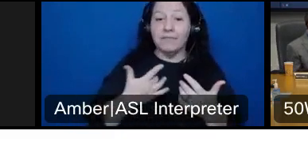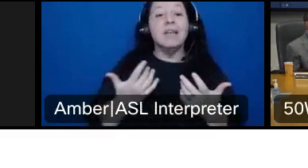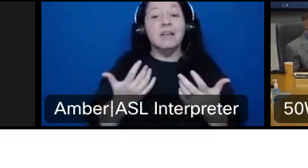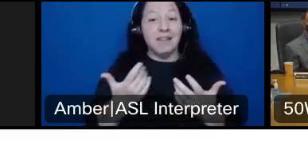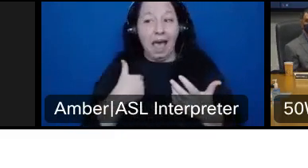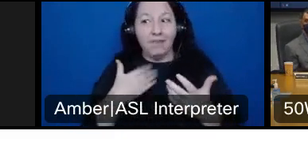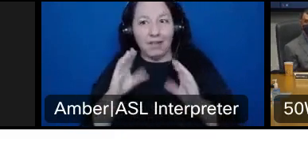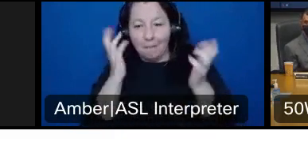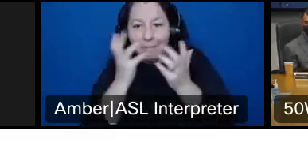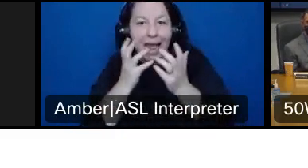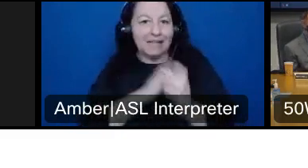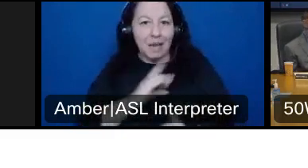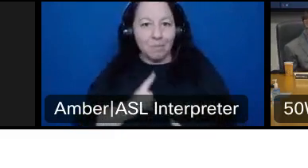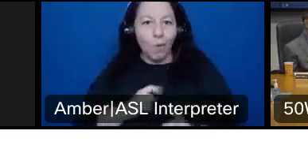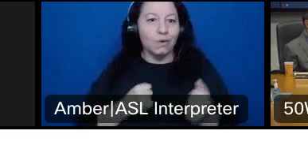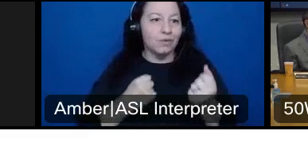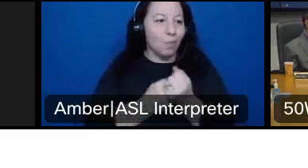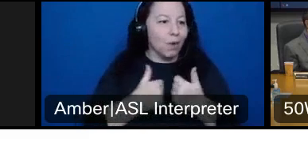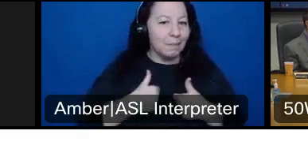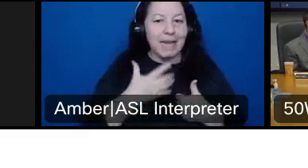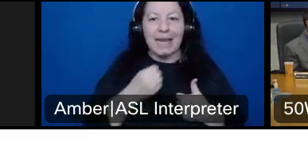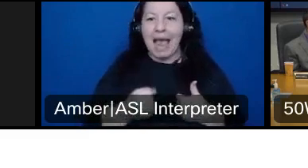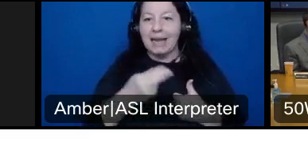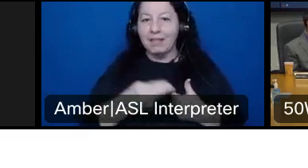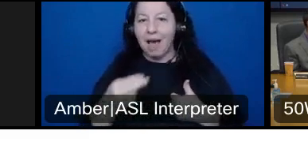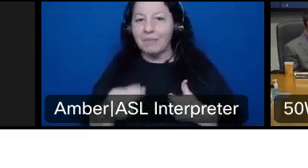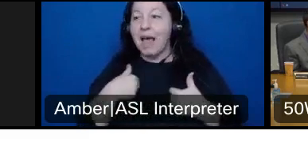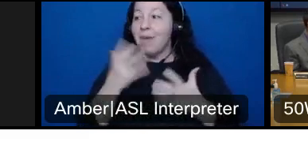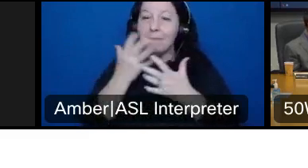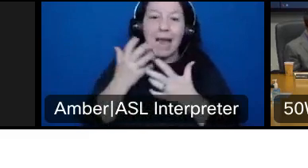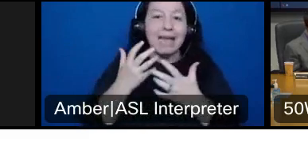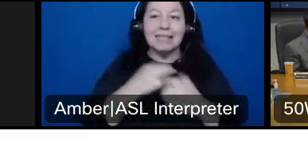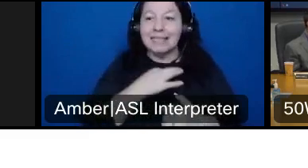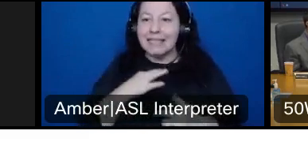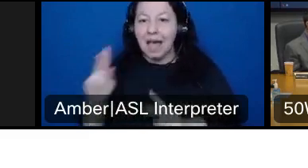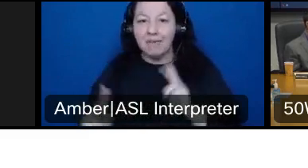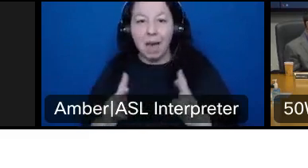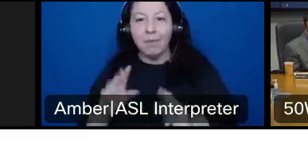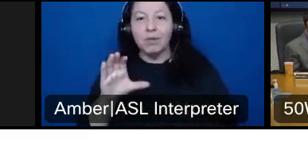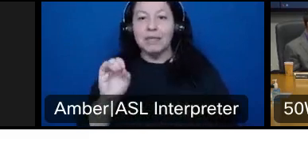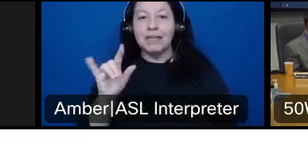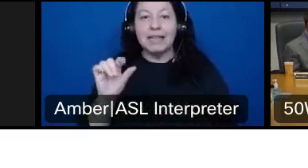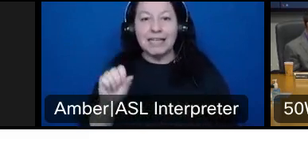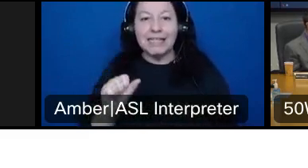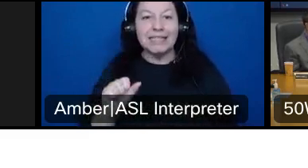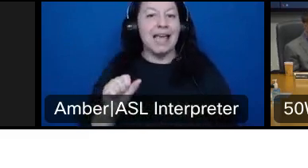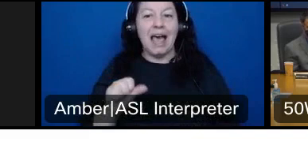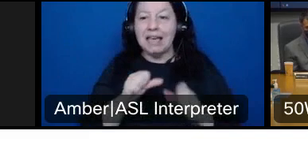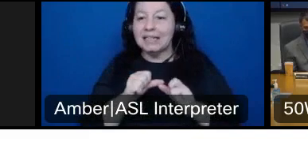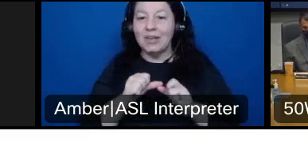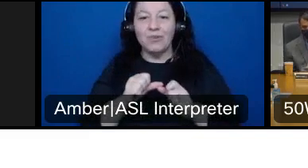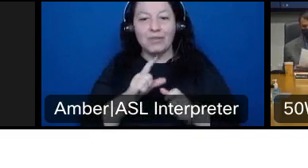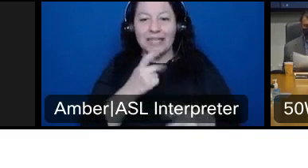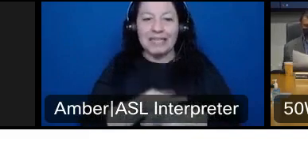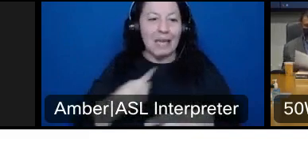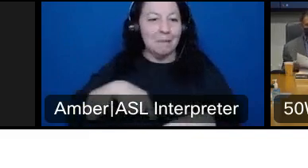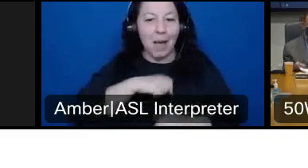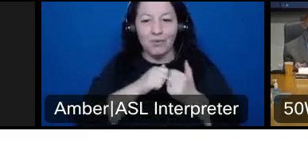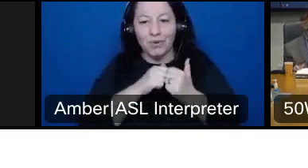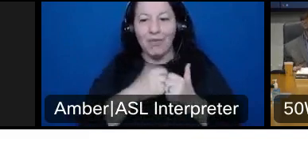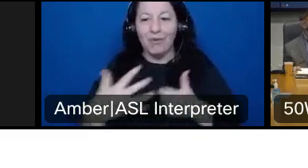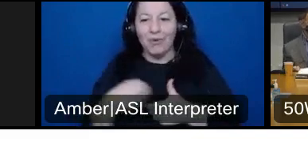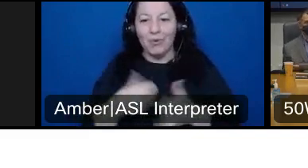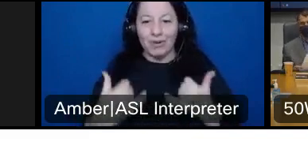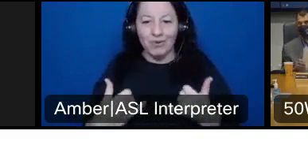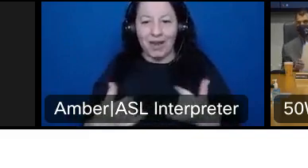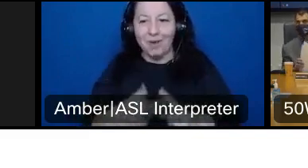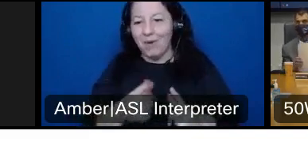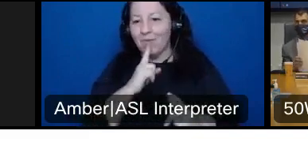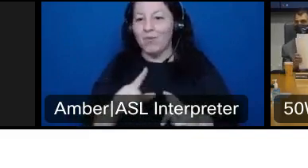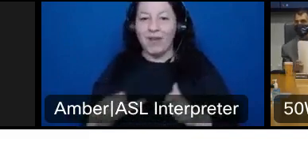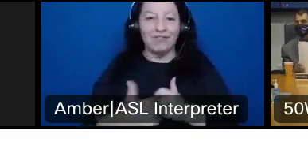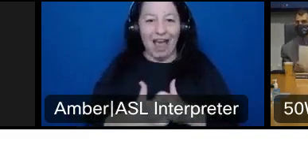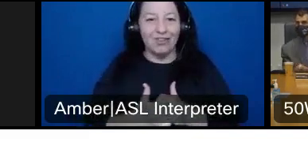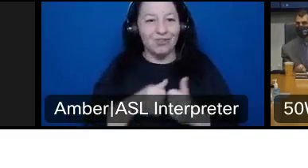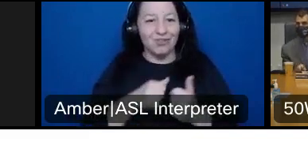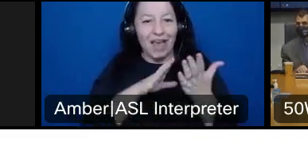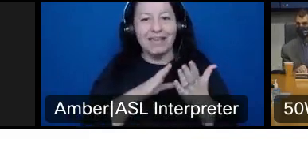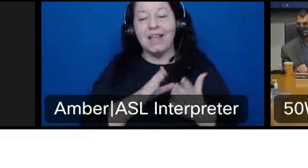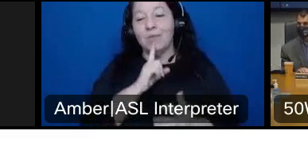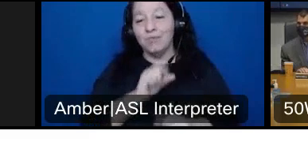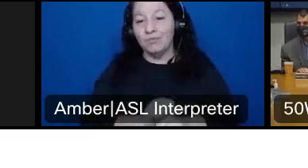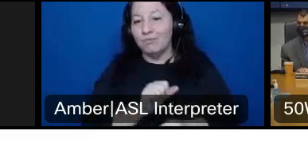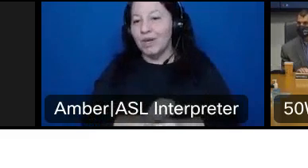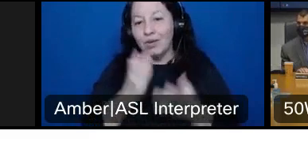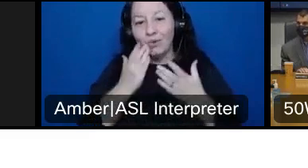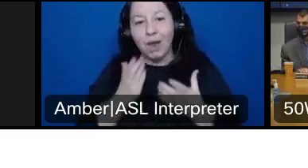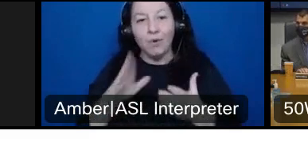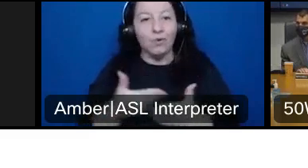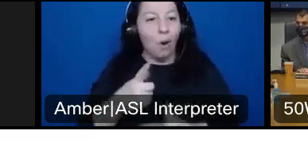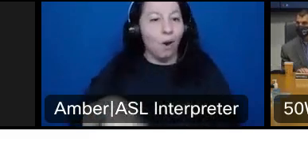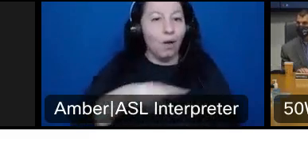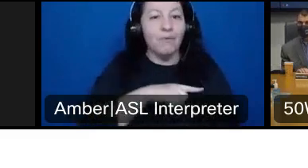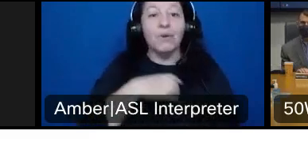I have amazing staff members, uh, keeps us all together, including today when we had, you know, quite the challenge. And, uh, I'm deeply grateful to all of you. And I wish you all are very happy healthy, New year.